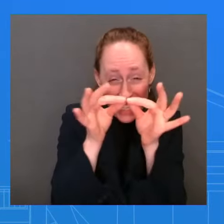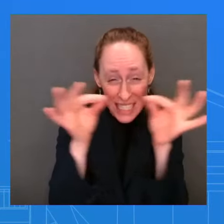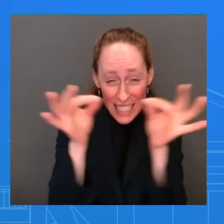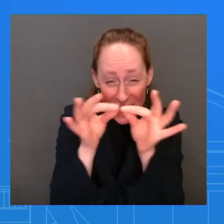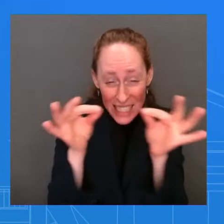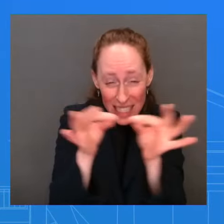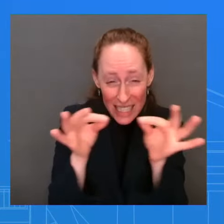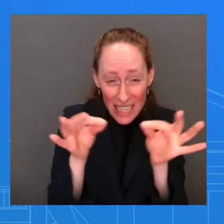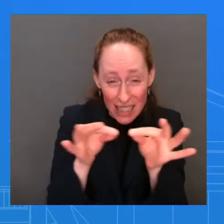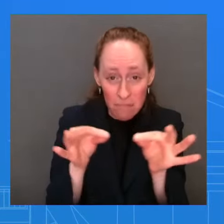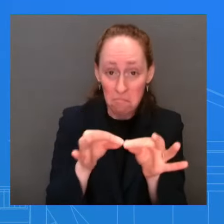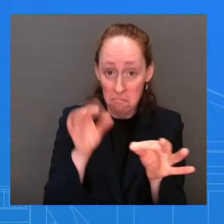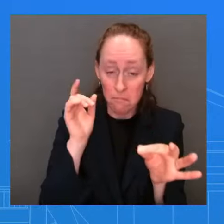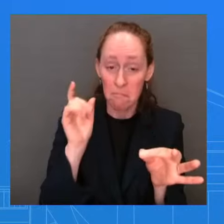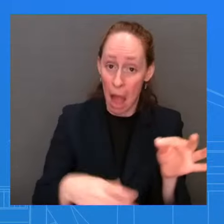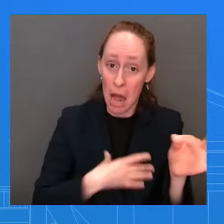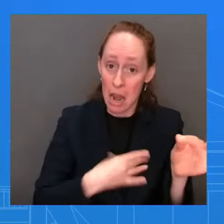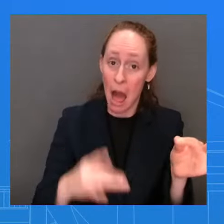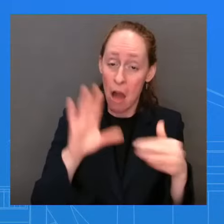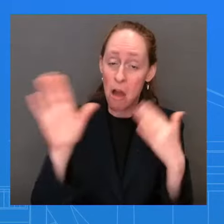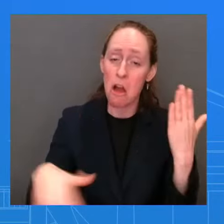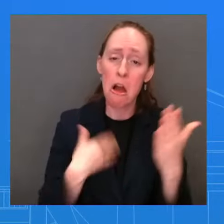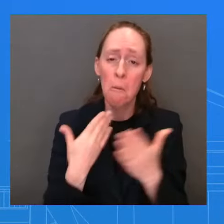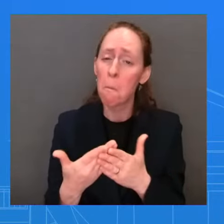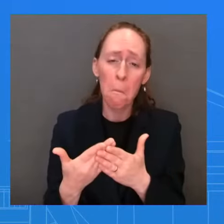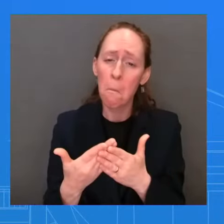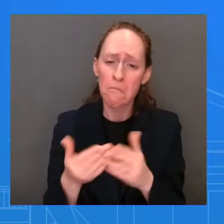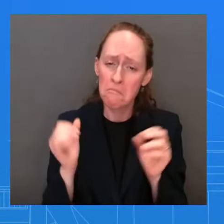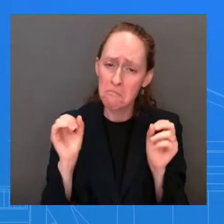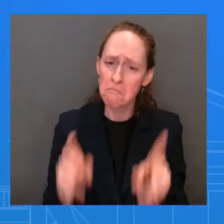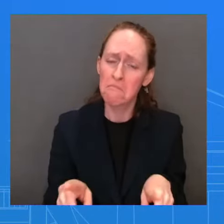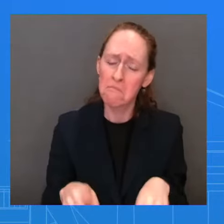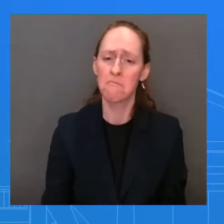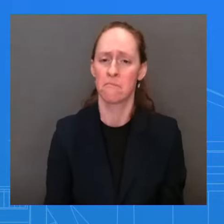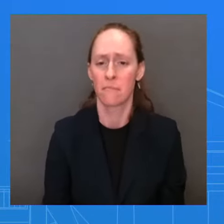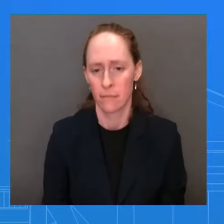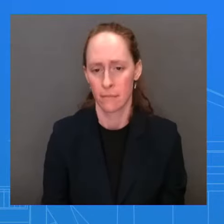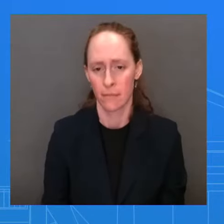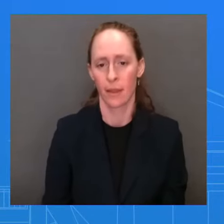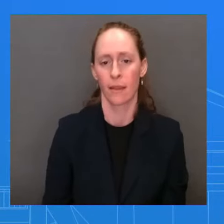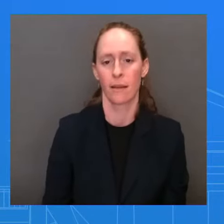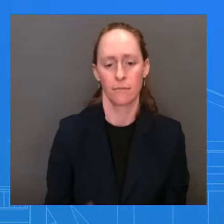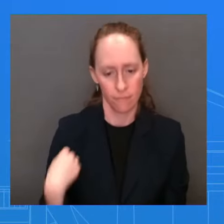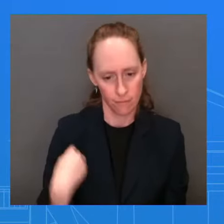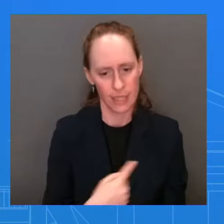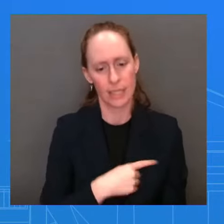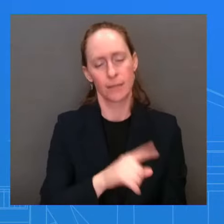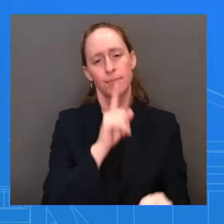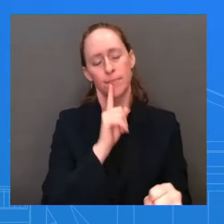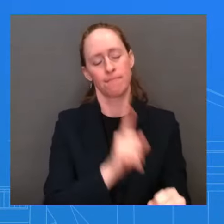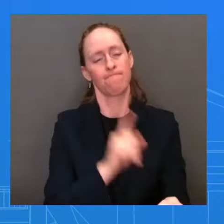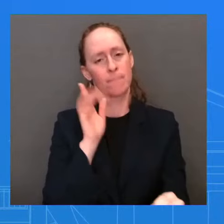we don't even like as well. And so, that is going to be our commitment to follow the law. And that's what you'll see from this administration. Go ahead, Steven.